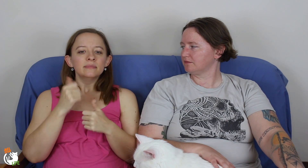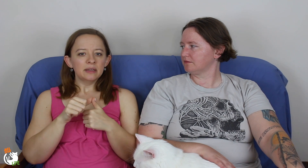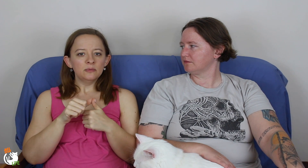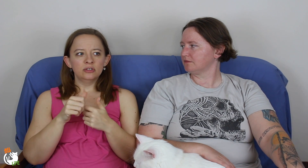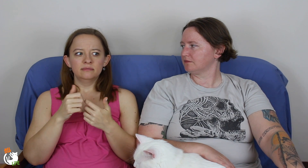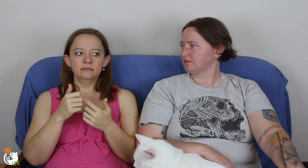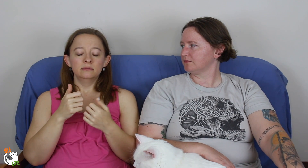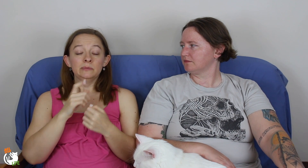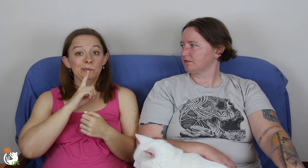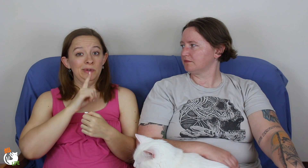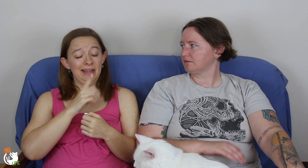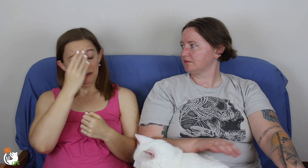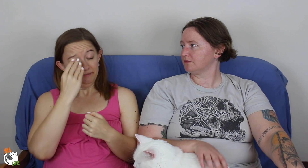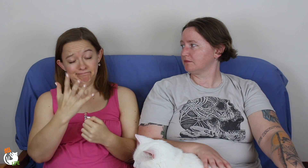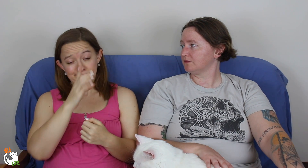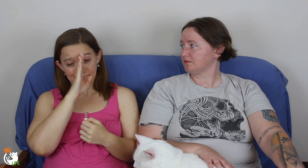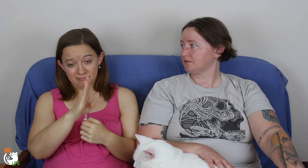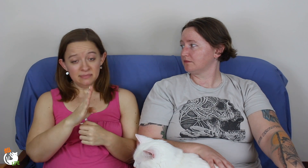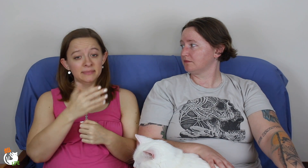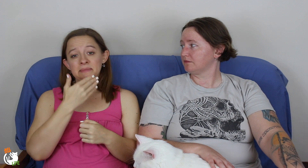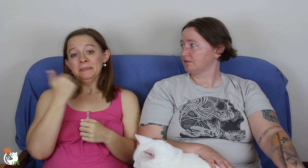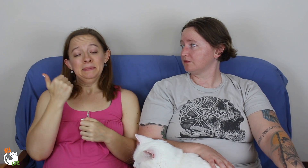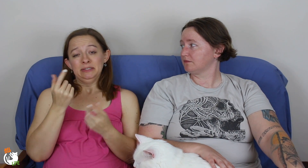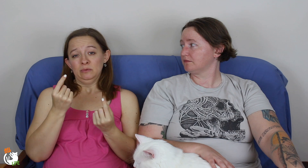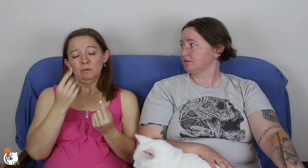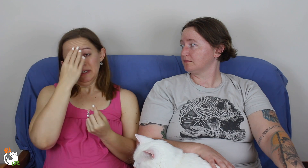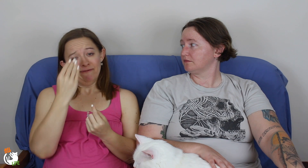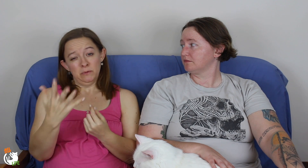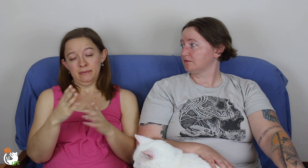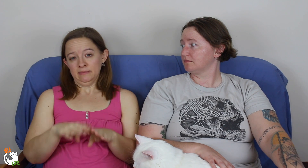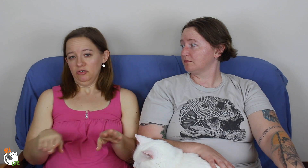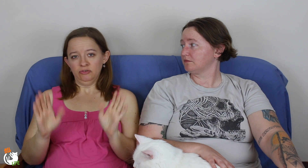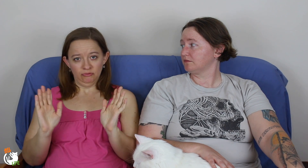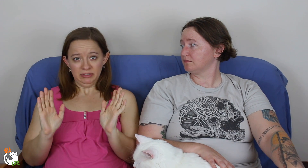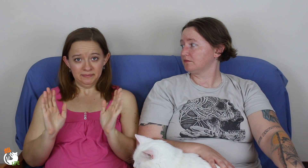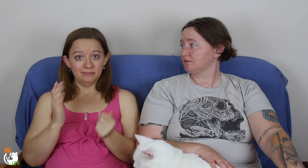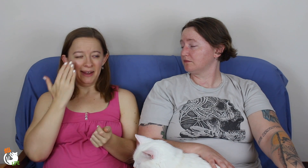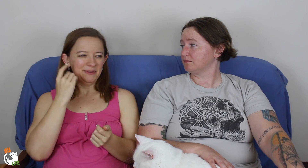remember that... really just to be honest, the best thing to do is inform the child.